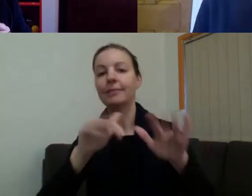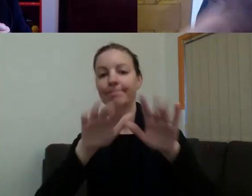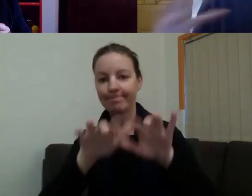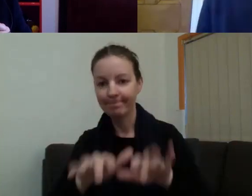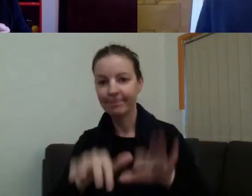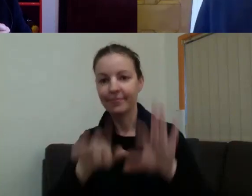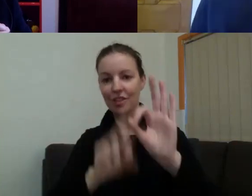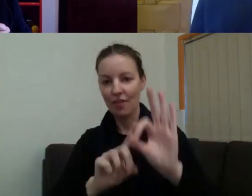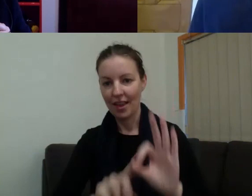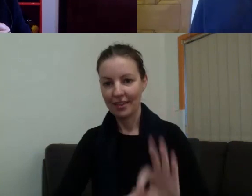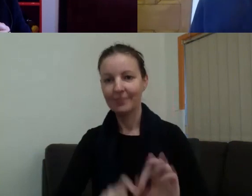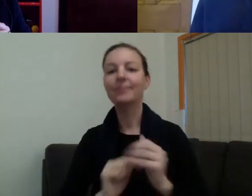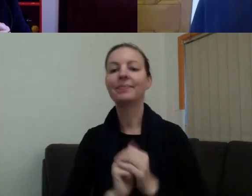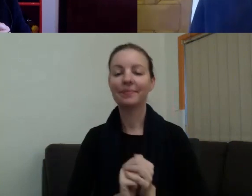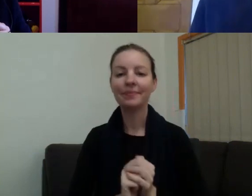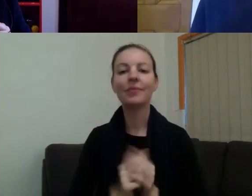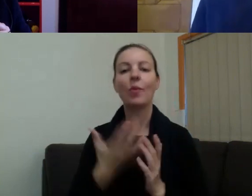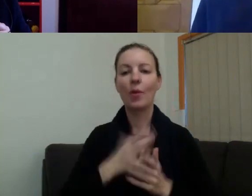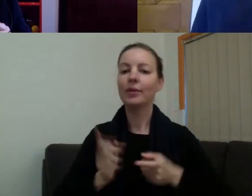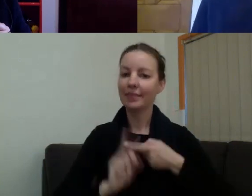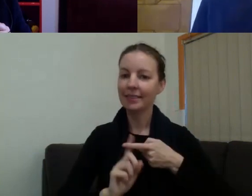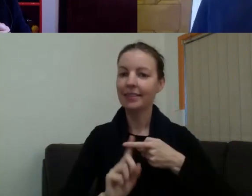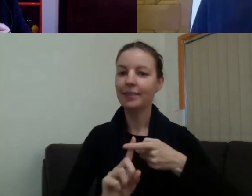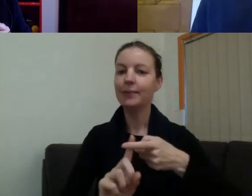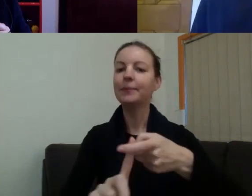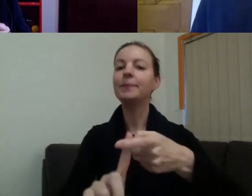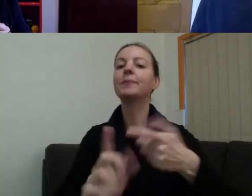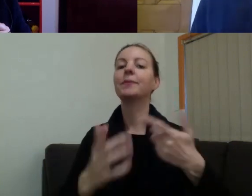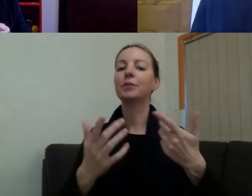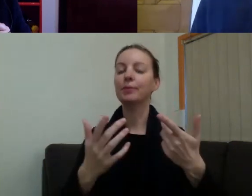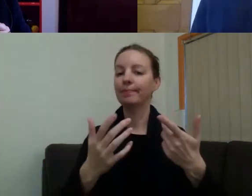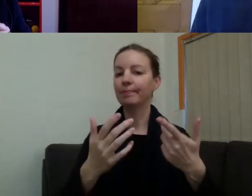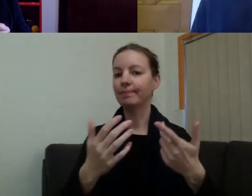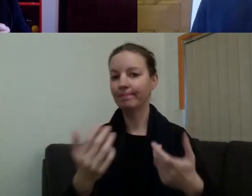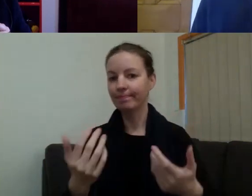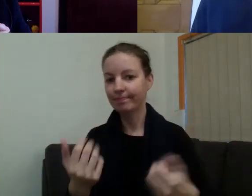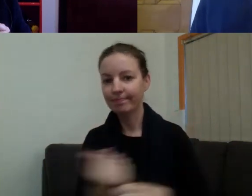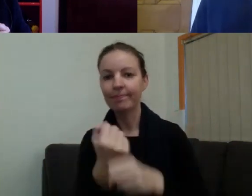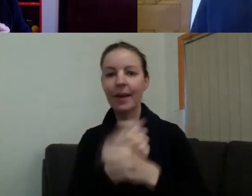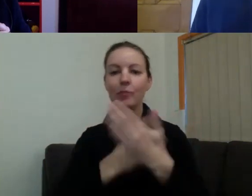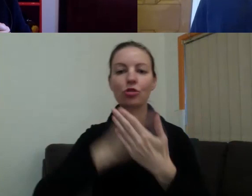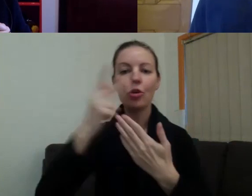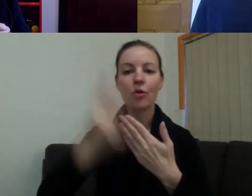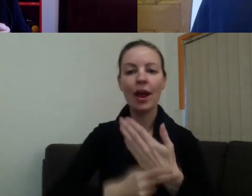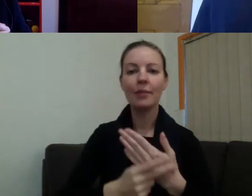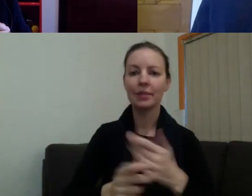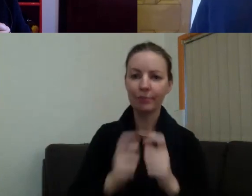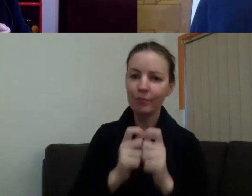continue to do programs that are useful and practical and helpful and